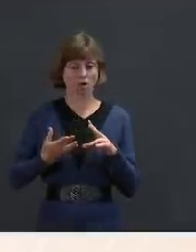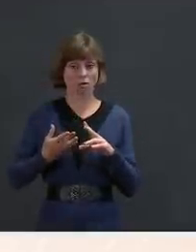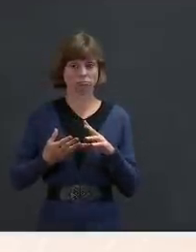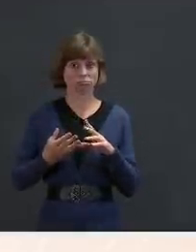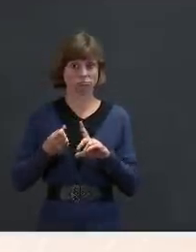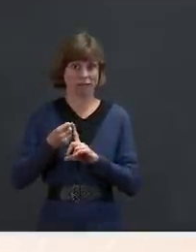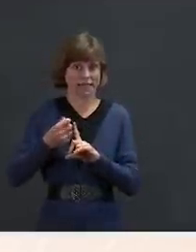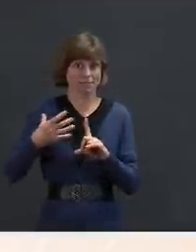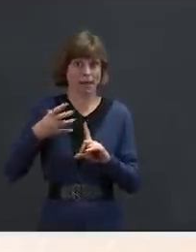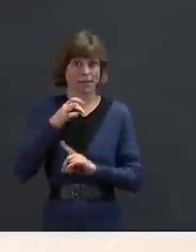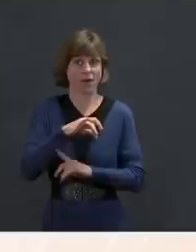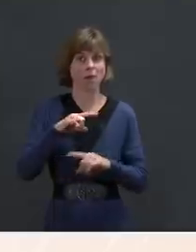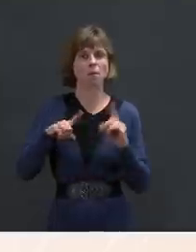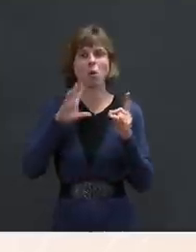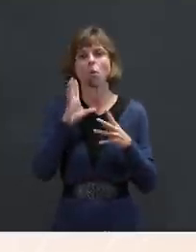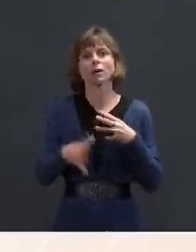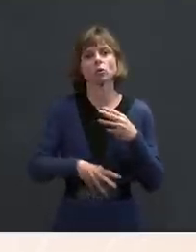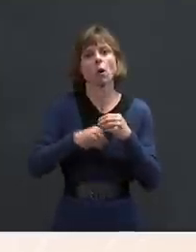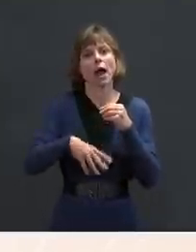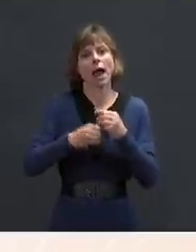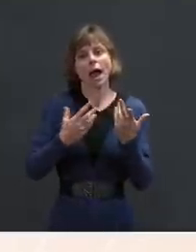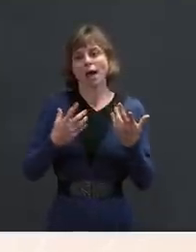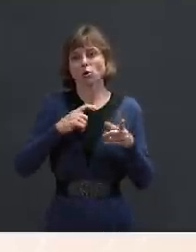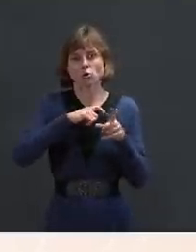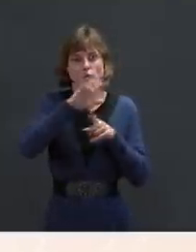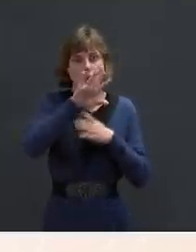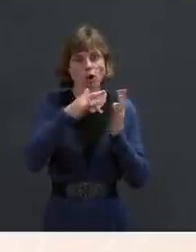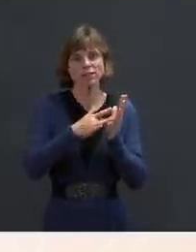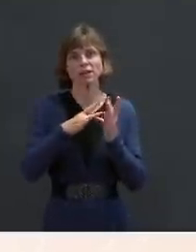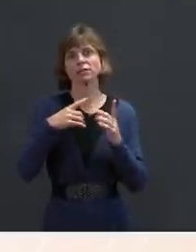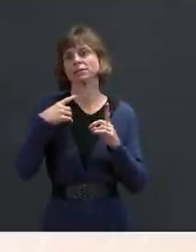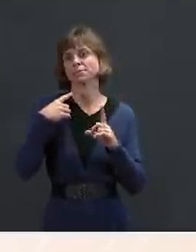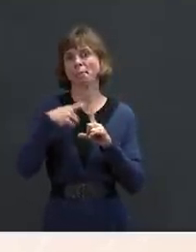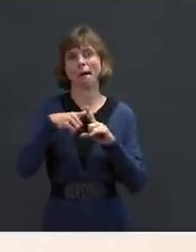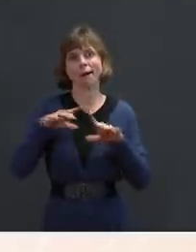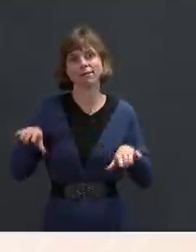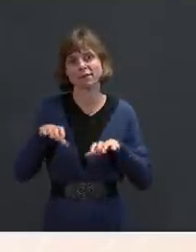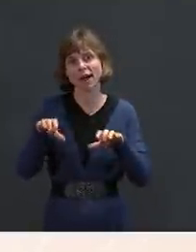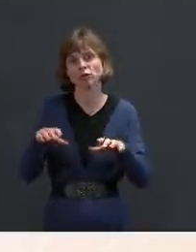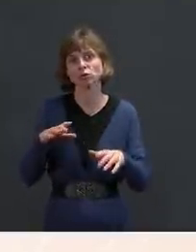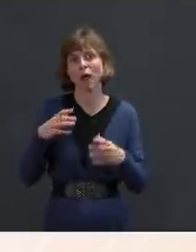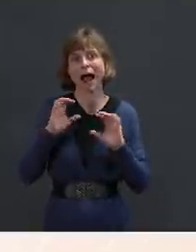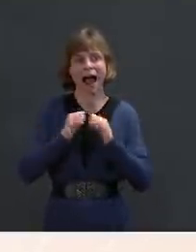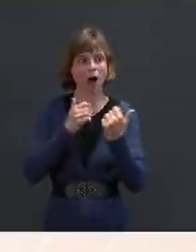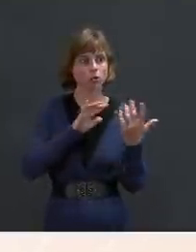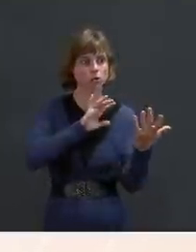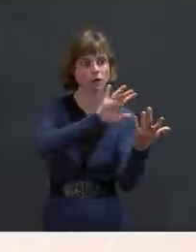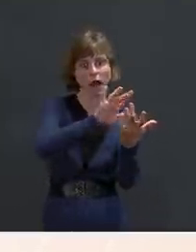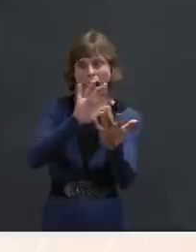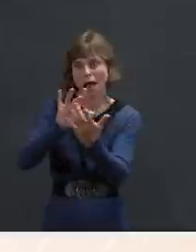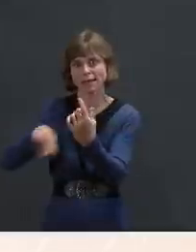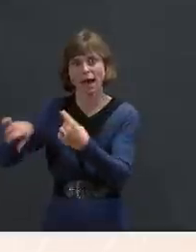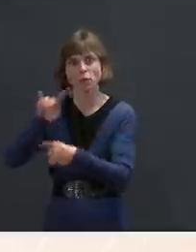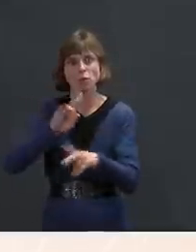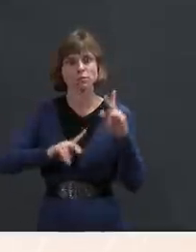call centers; you know, proactive outreach, other ways to reach people who are having trouble figuring out how to gain access to a vaccine